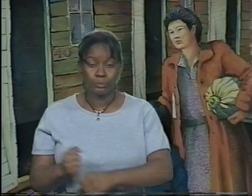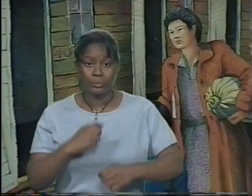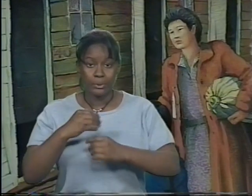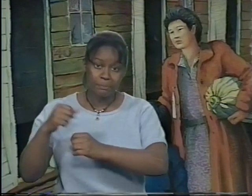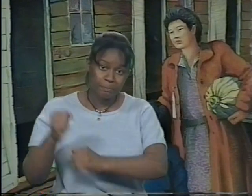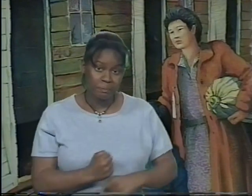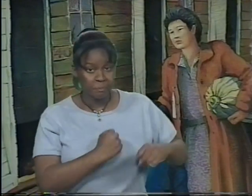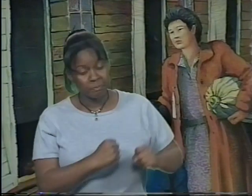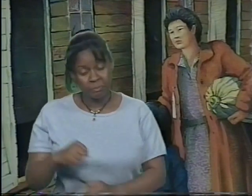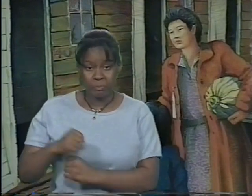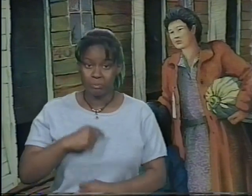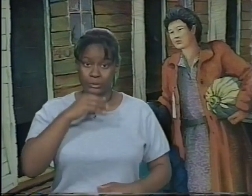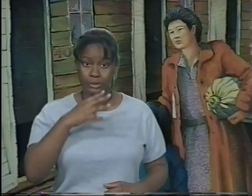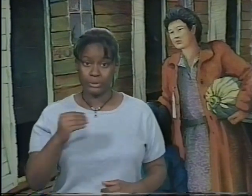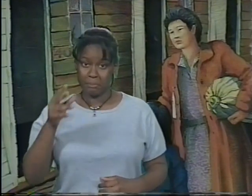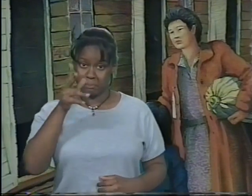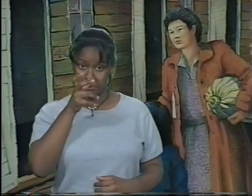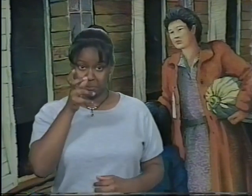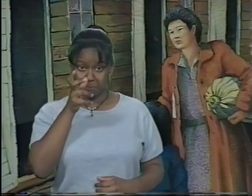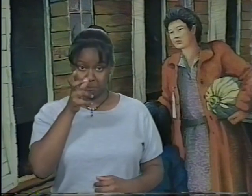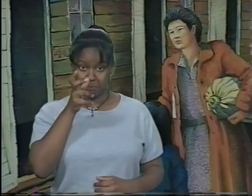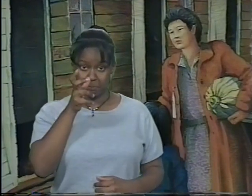out the dust and dirt and bugs.